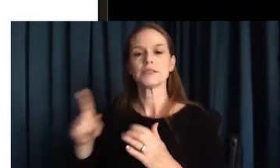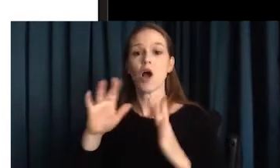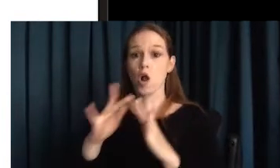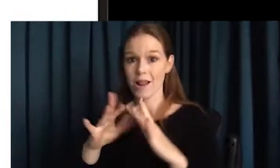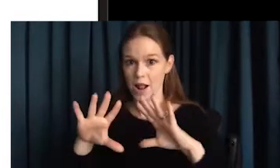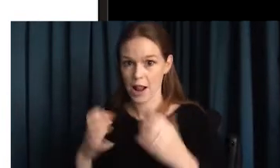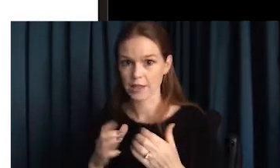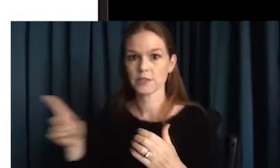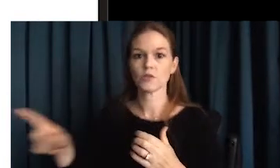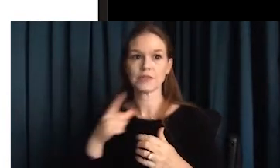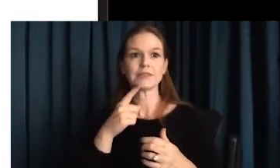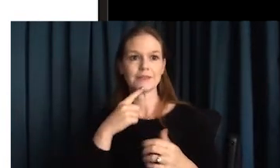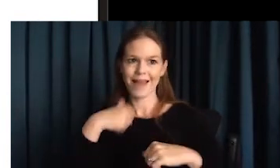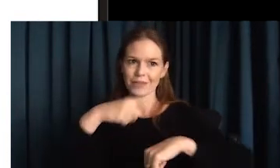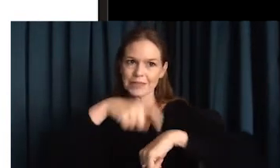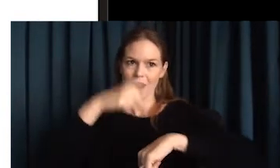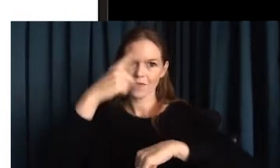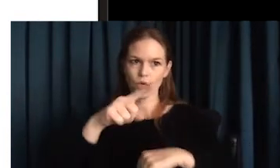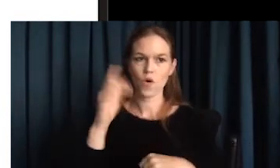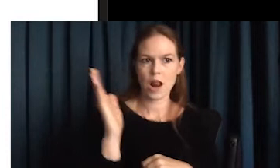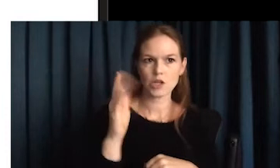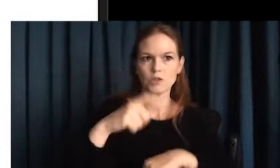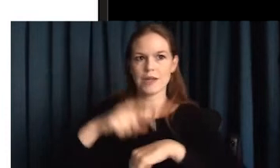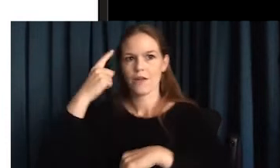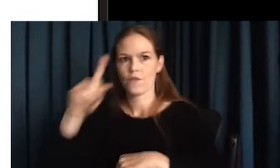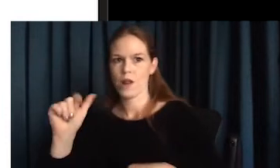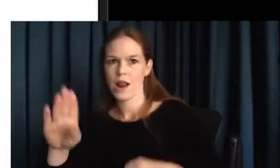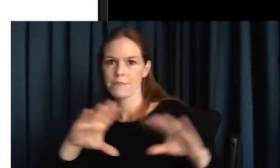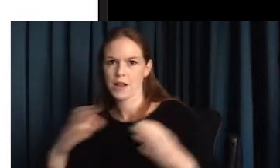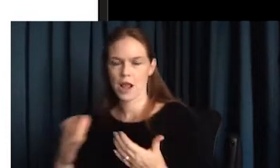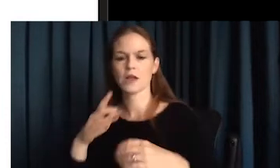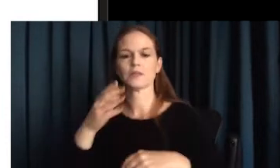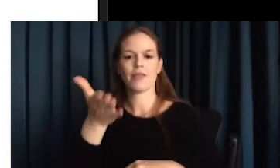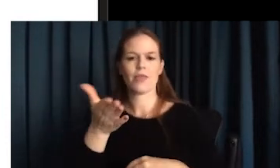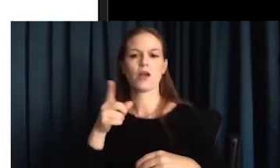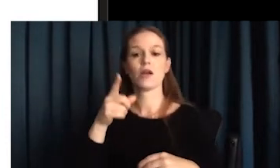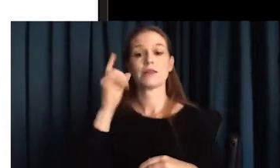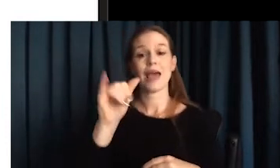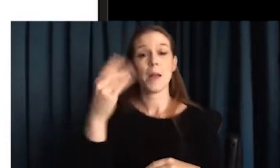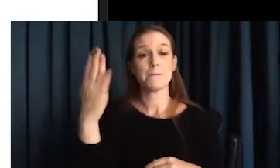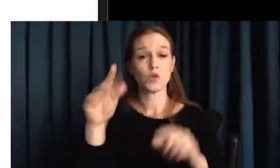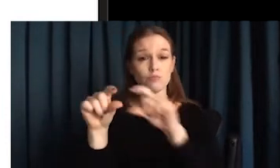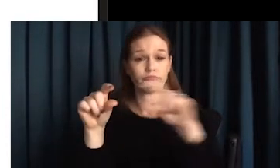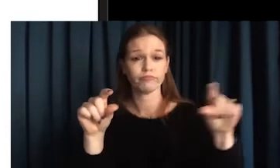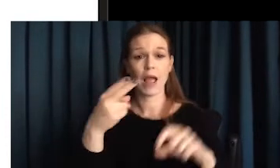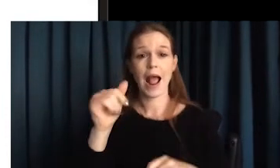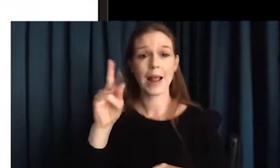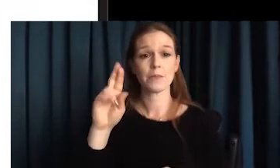and a link to the Zoom meetings right here. This is a hyperlink. So if you hover your mouse over it, it'll pop up and you can click on it.